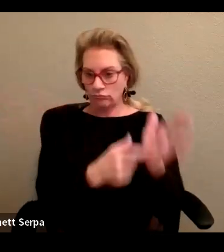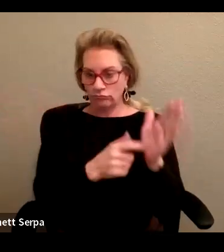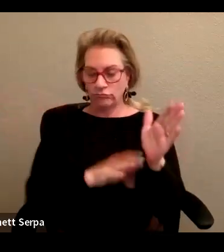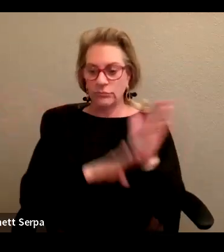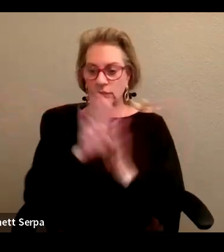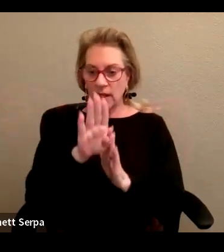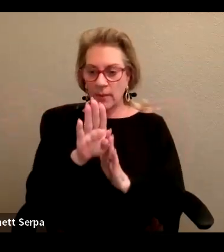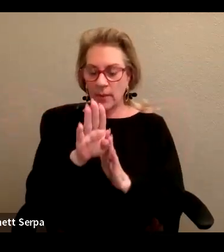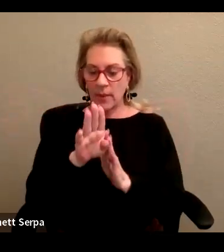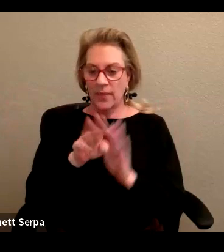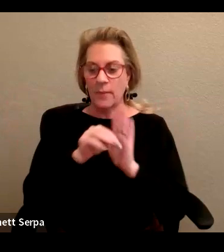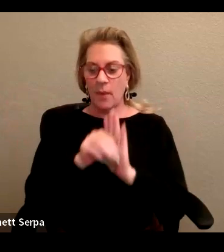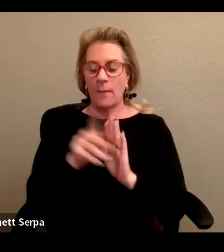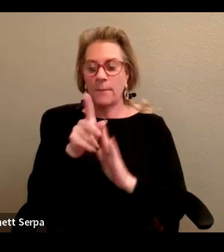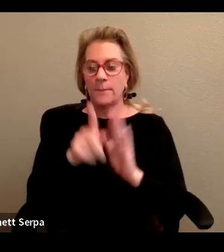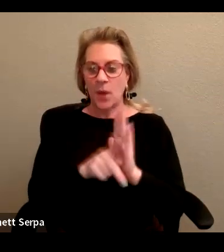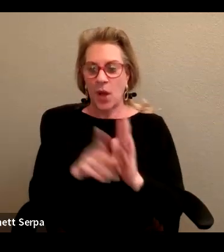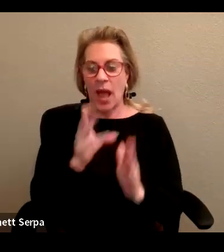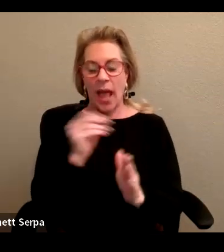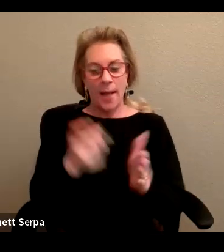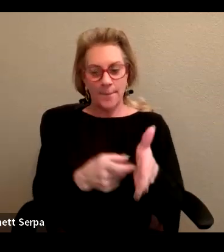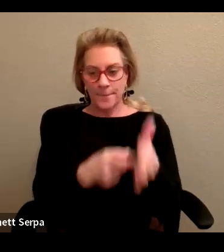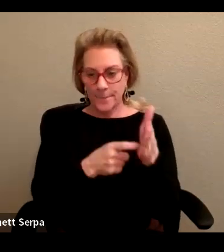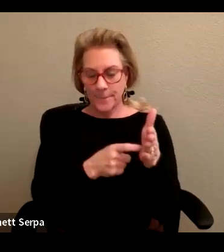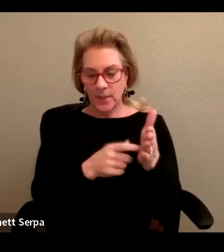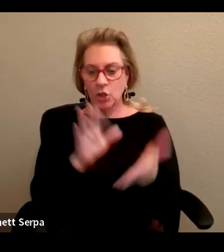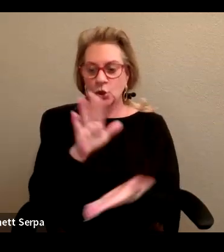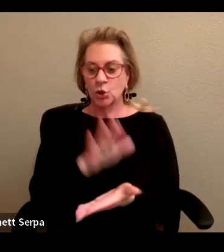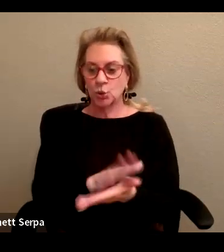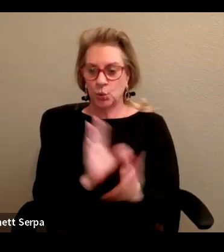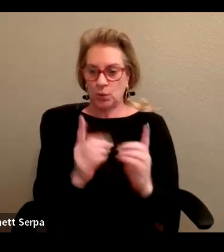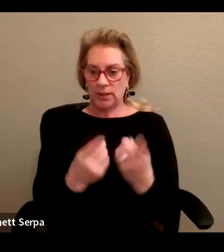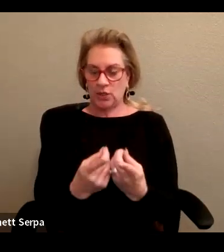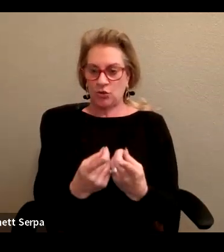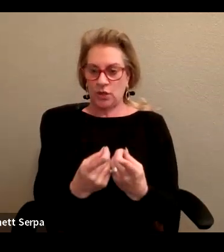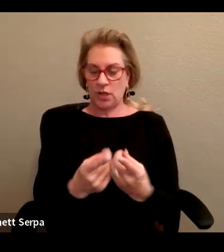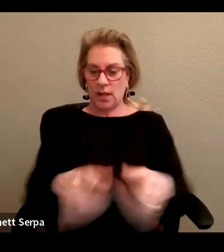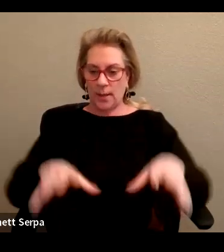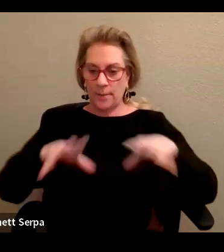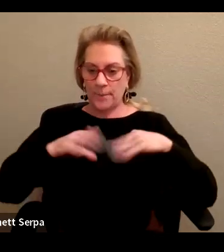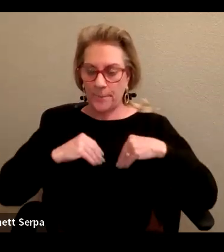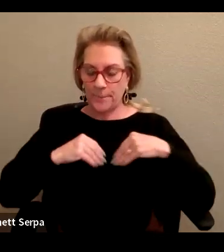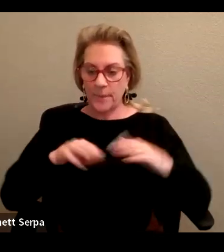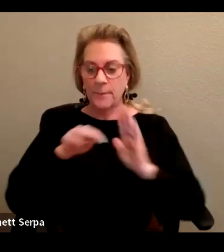these model policies and mandates that school districts adopt the model policies issued by our